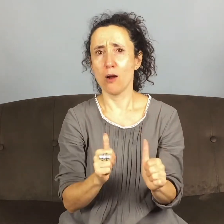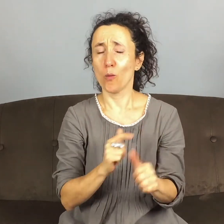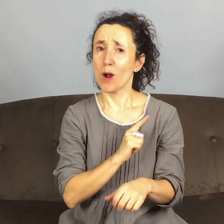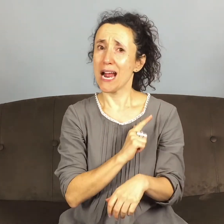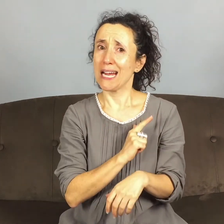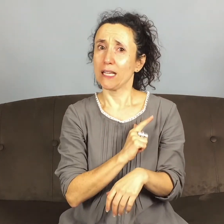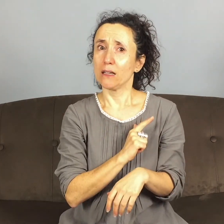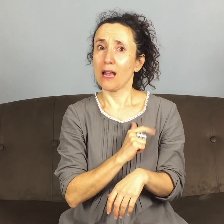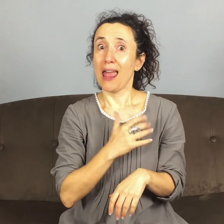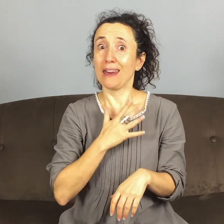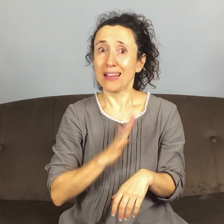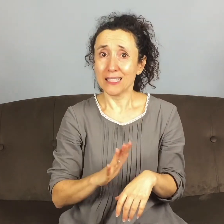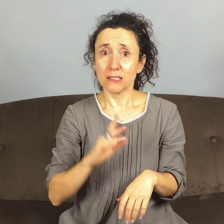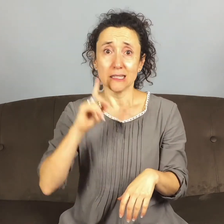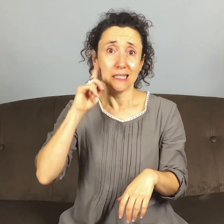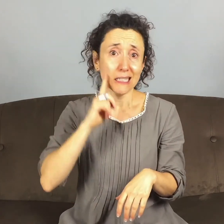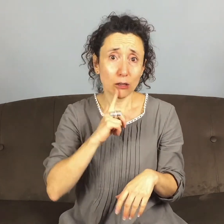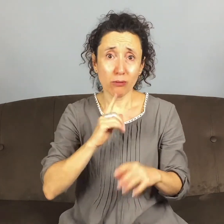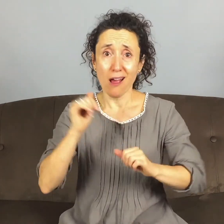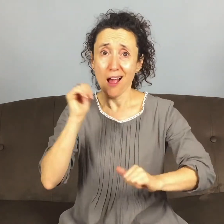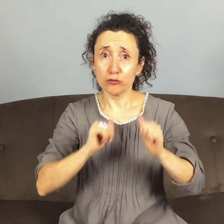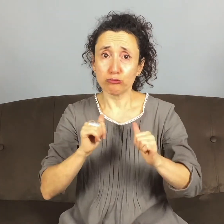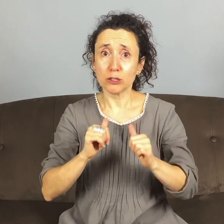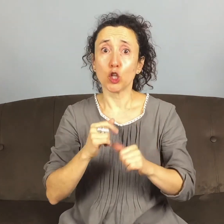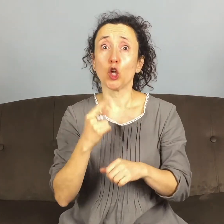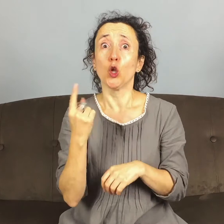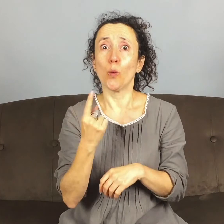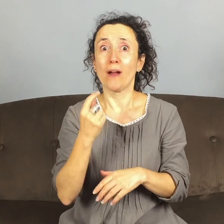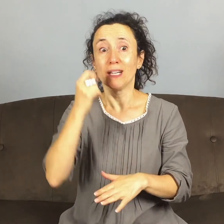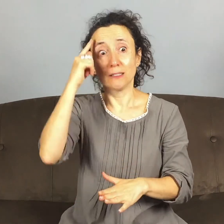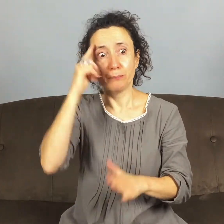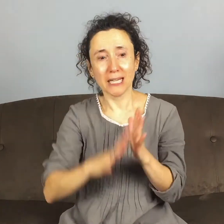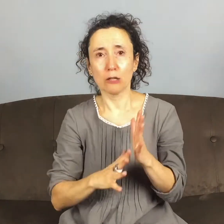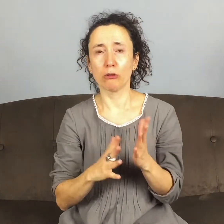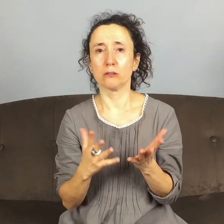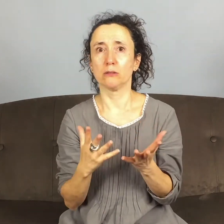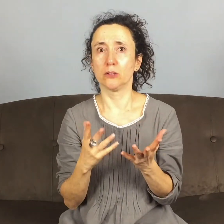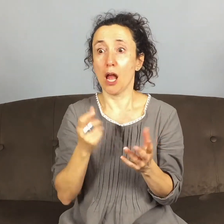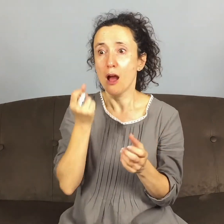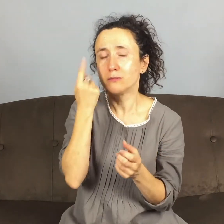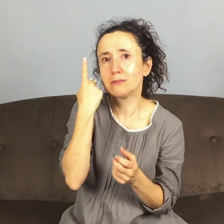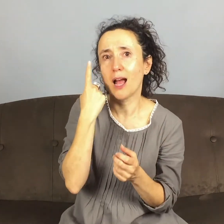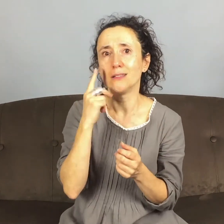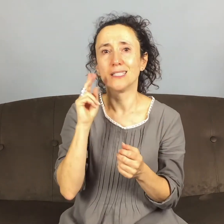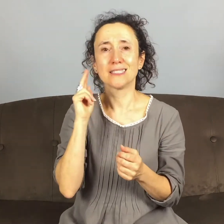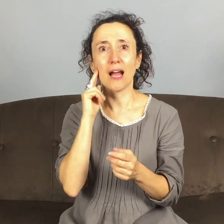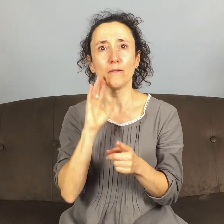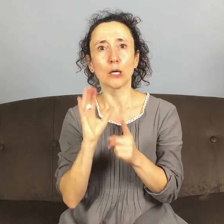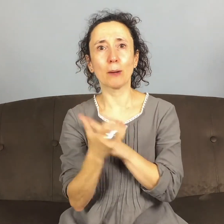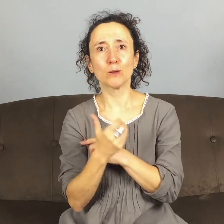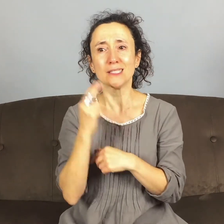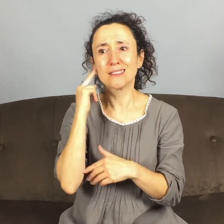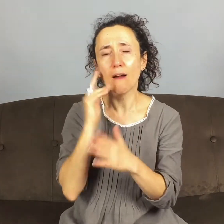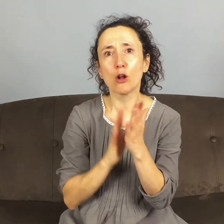I needed a hearing actress who understands and has experience of the deaf community,